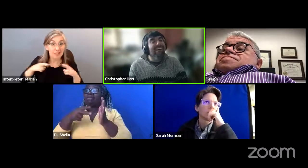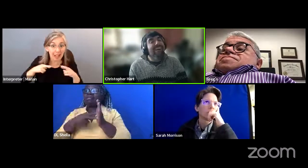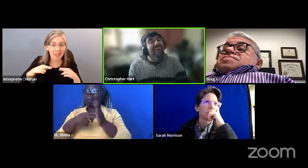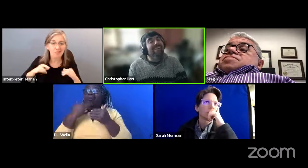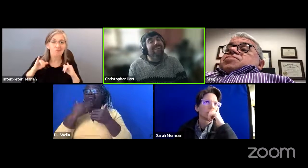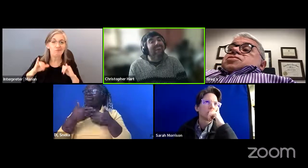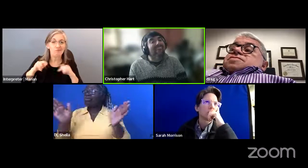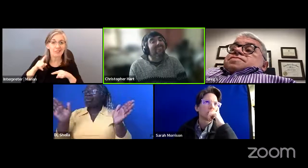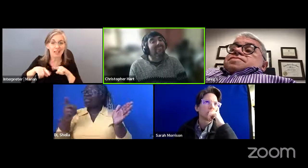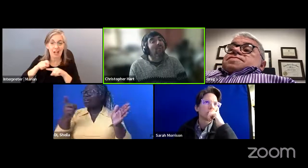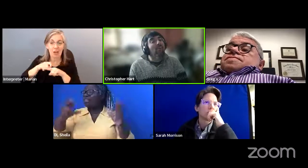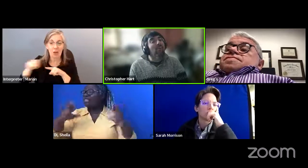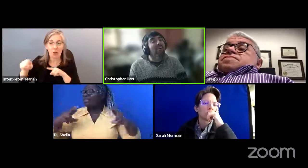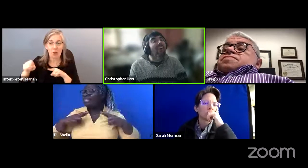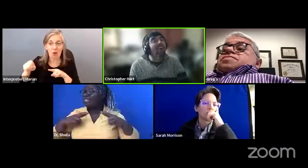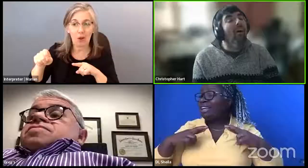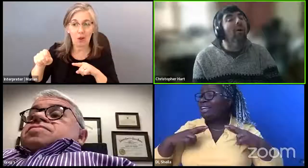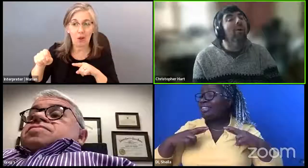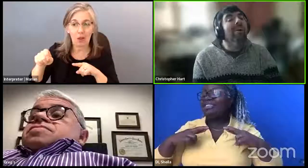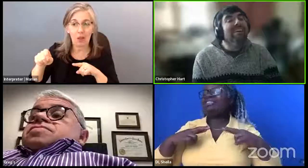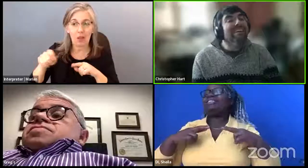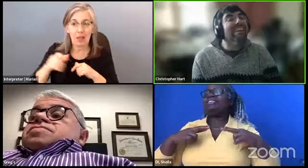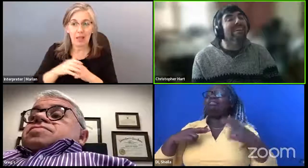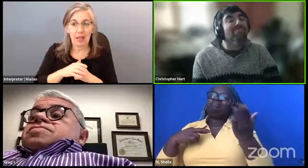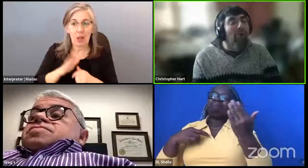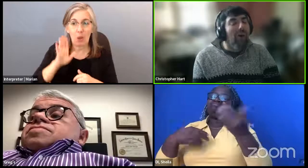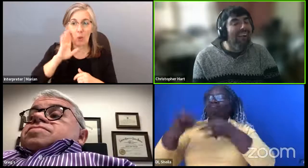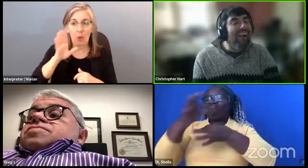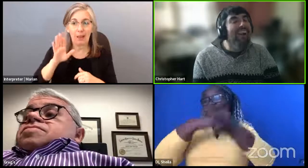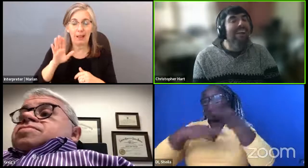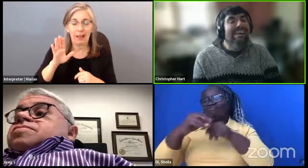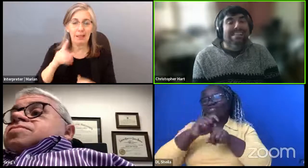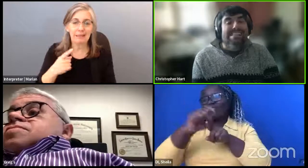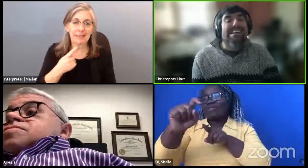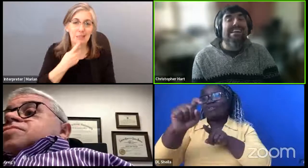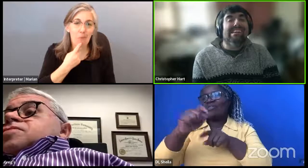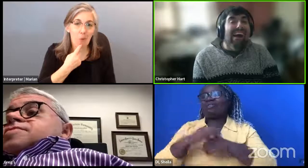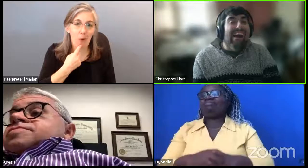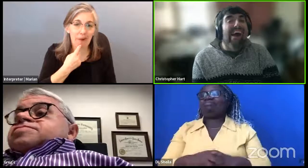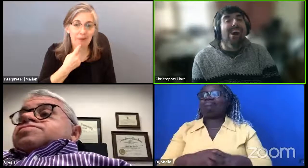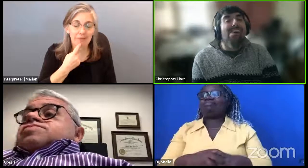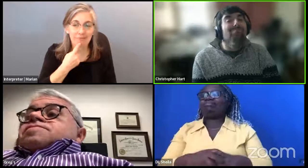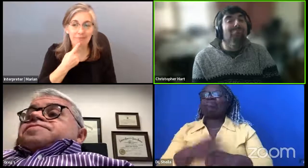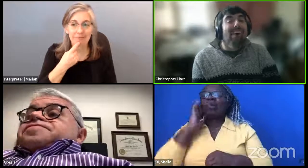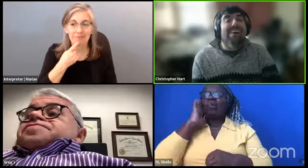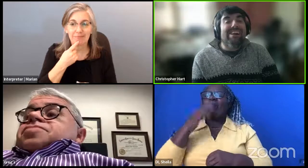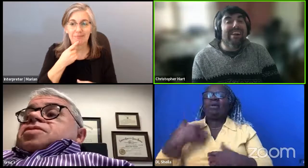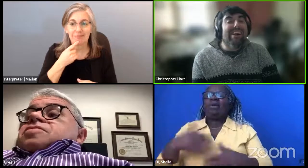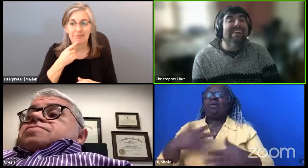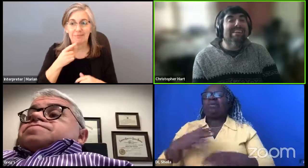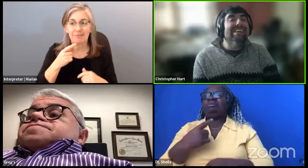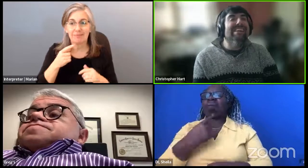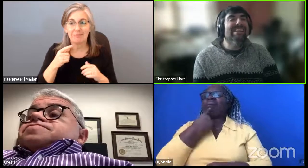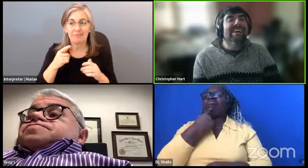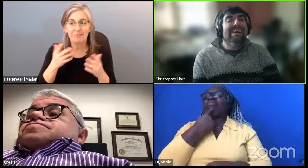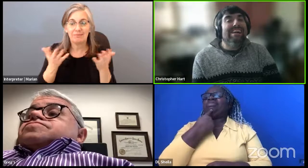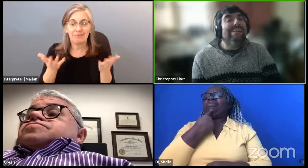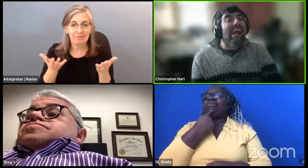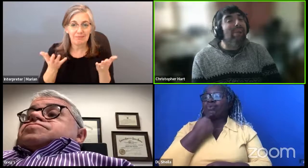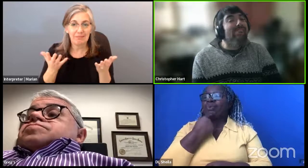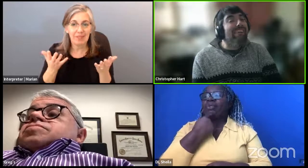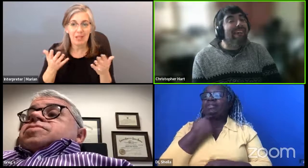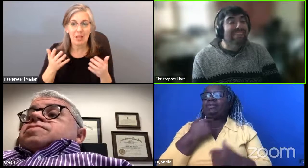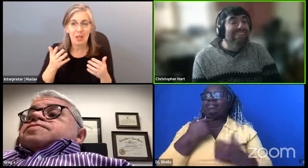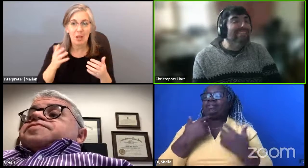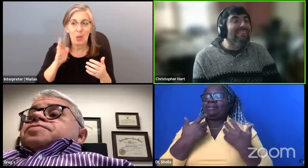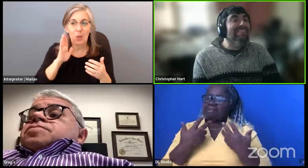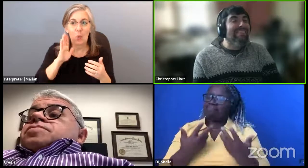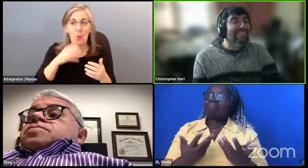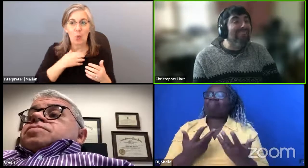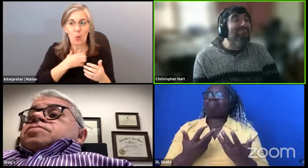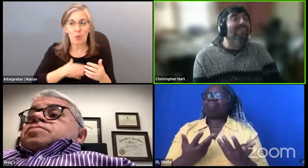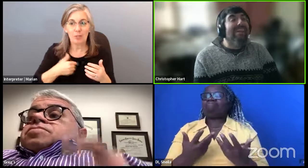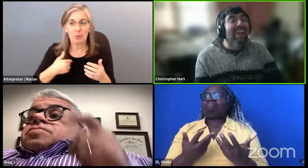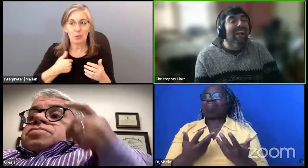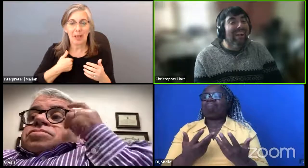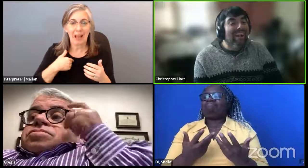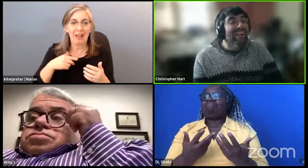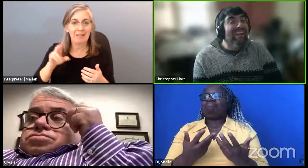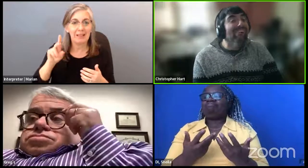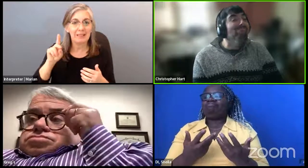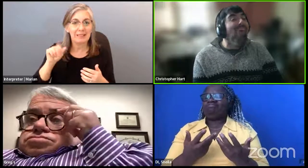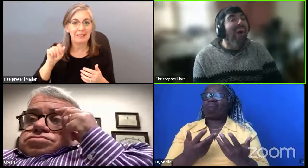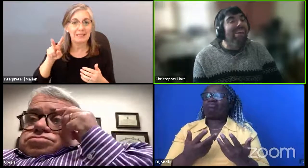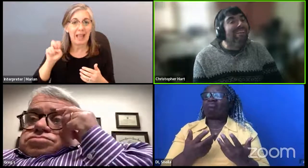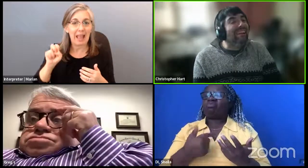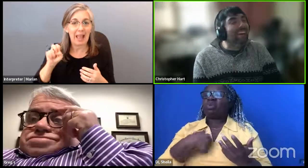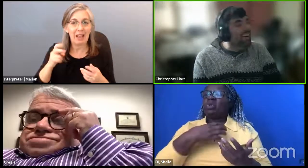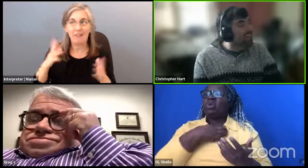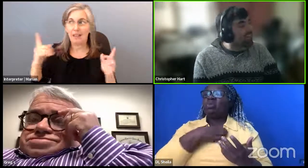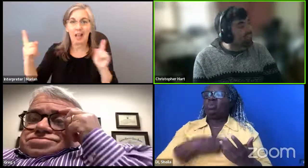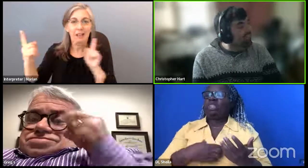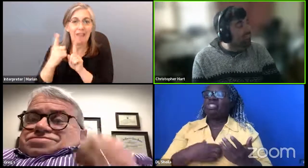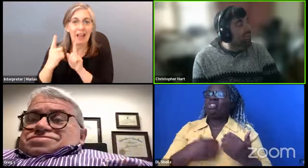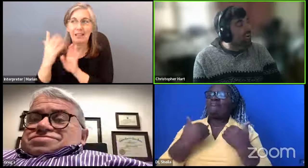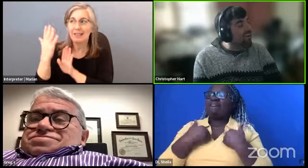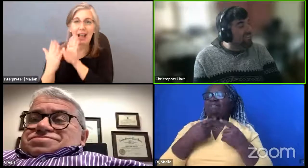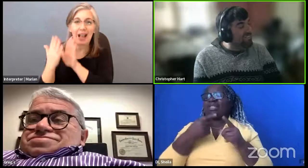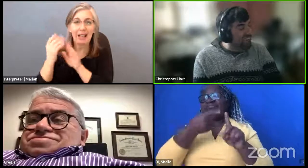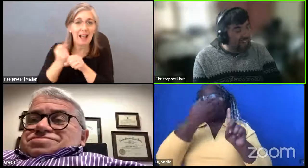trying to wrap my head around not being able to call Dave Yanchulis.